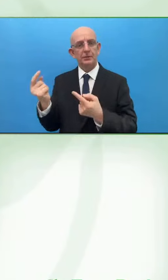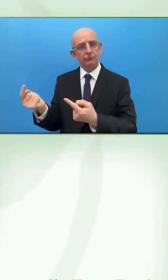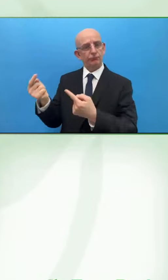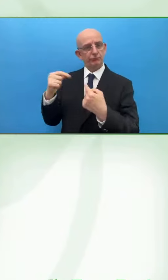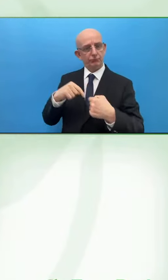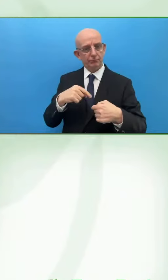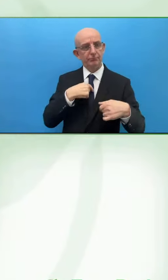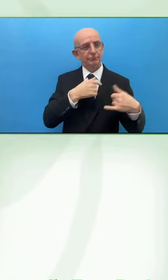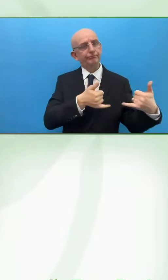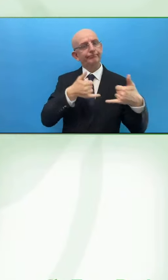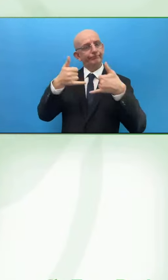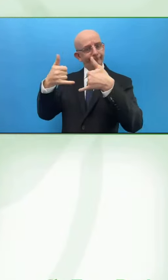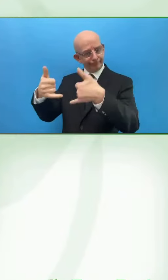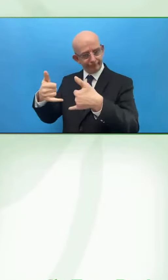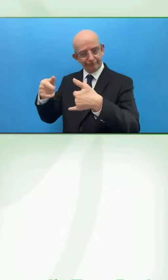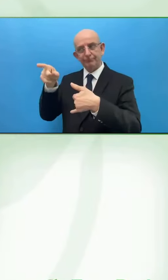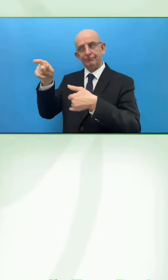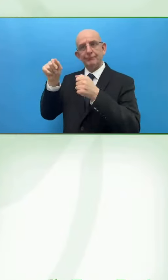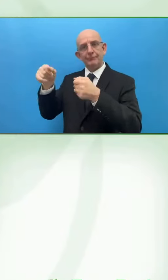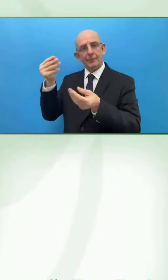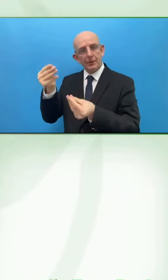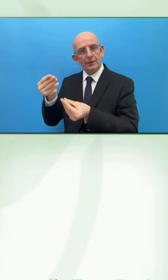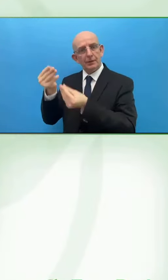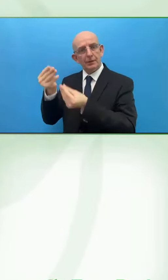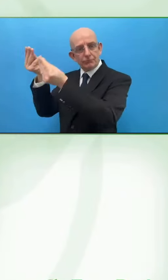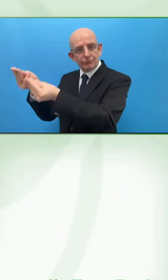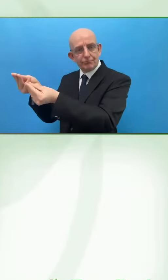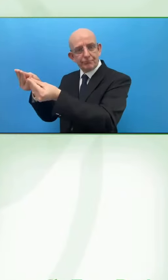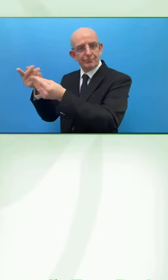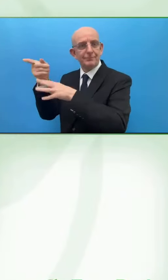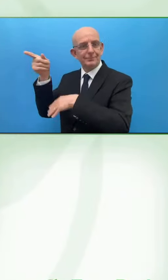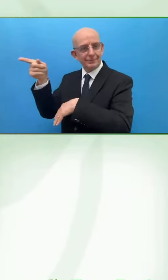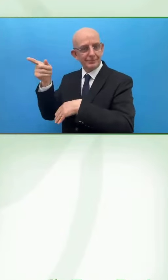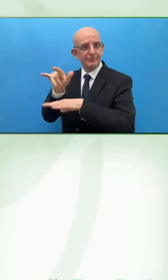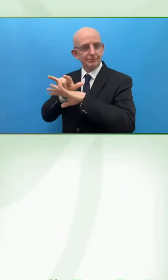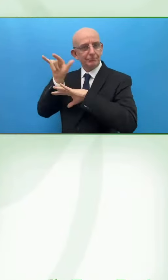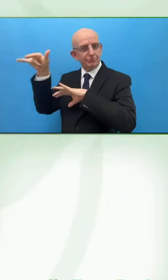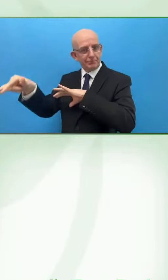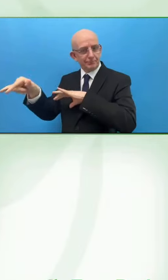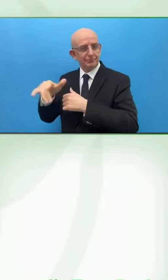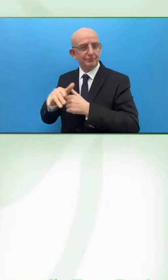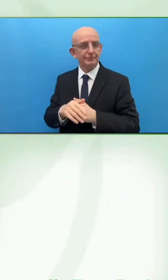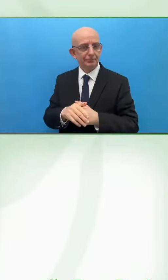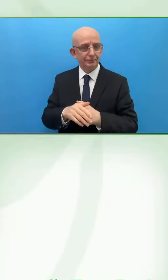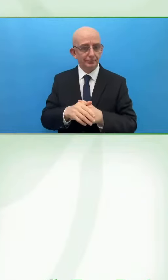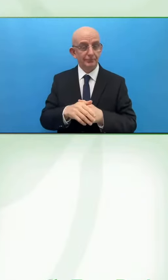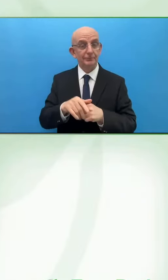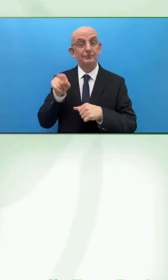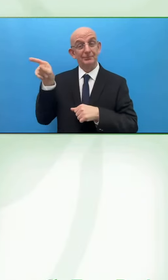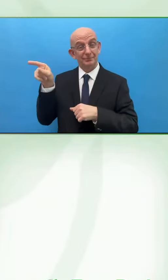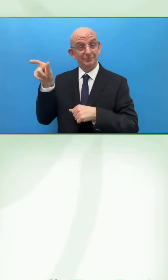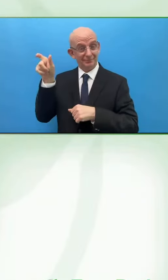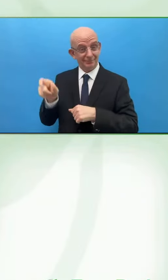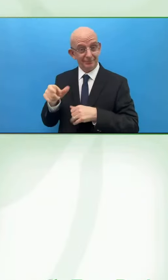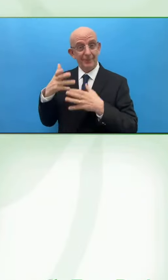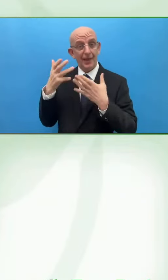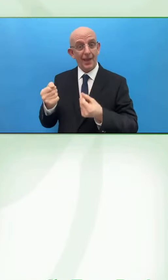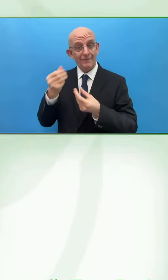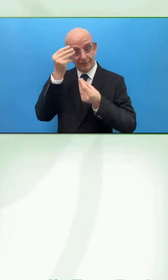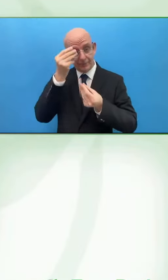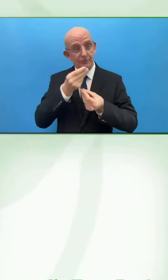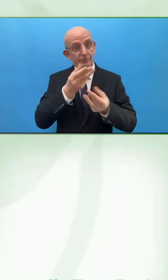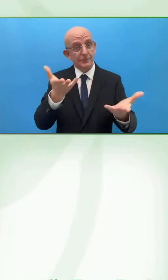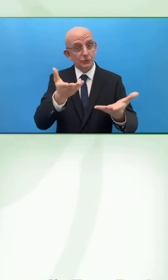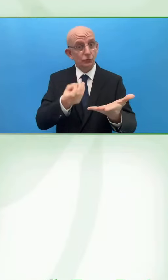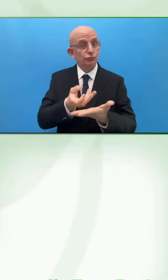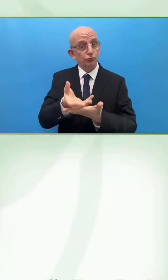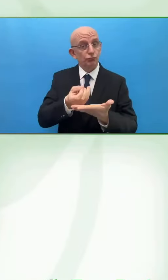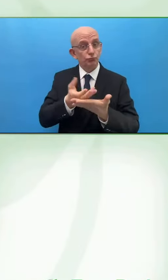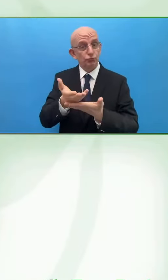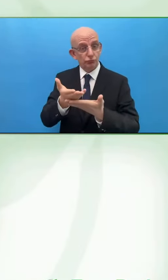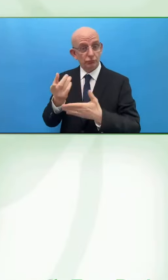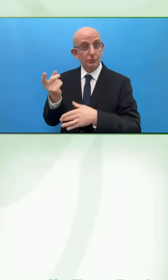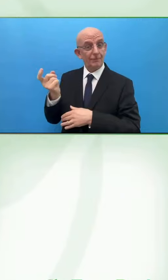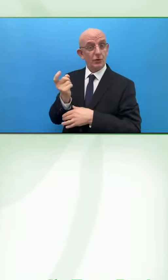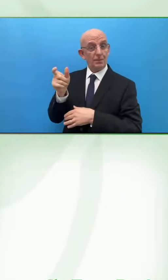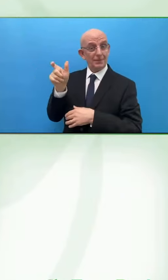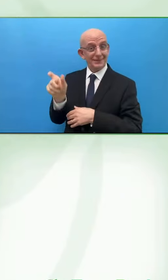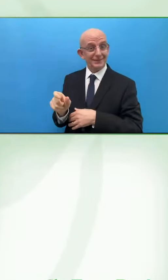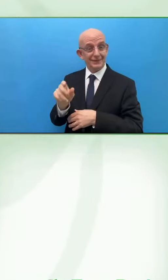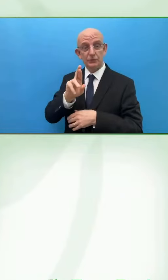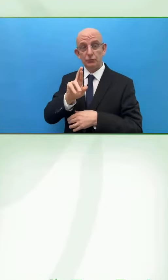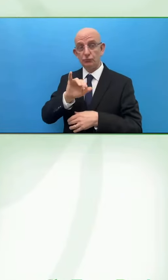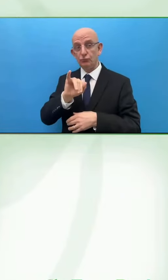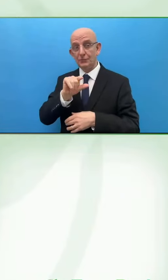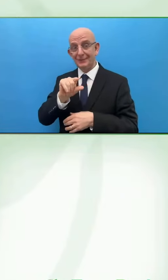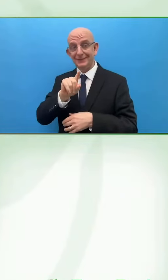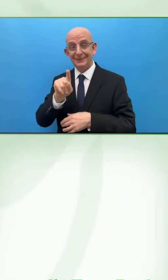I would like to request Michael and Dipesh to give away the award to Shanti and it will